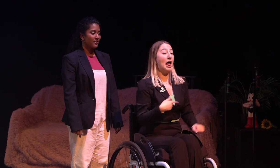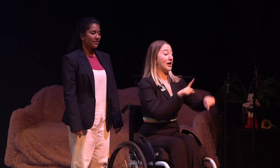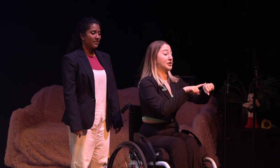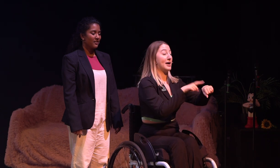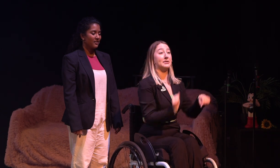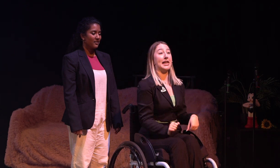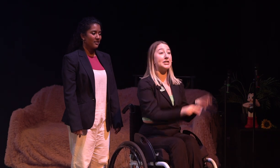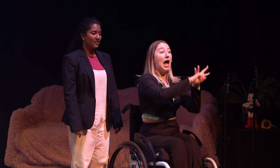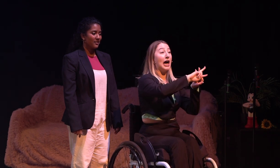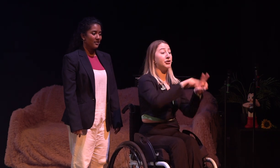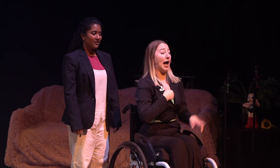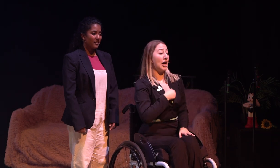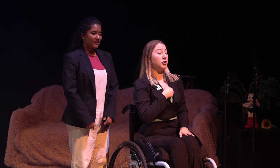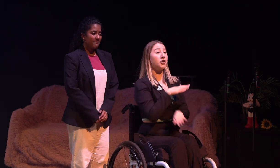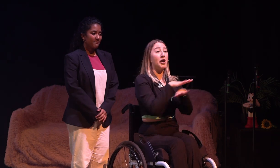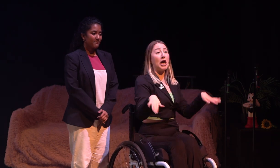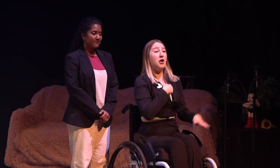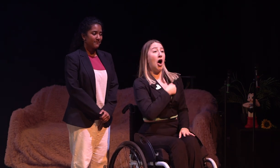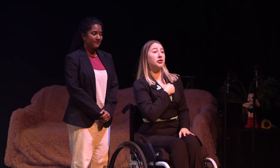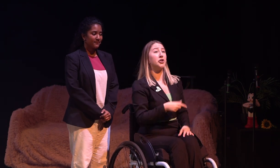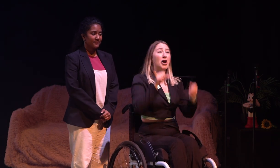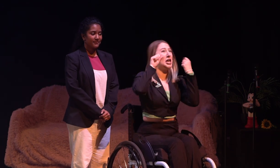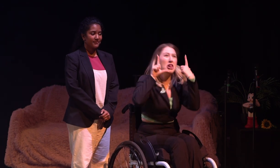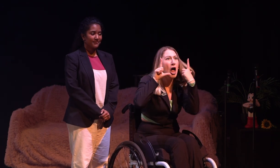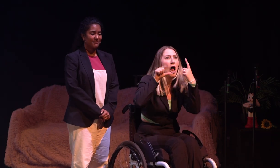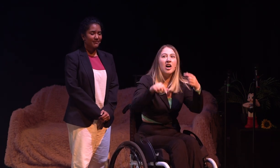covering, that's why I was late. #SorryNotSorry LOL!' Please tell me this